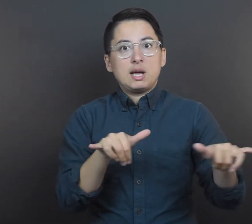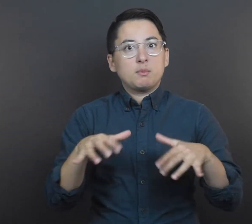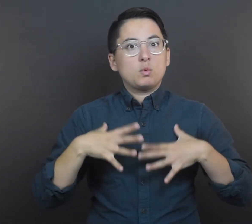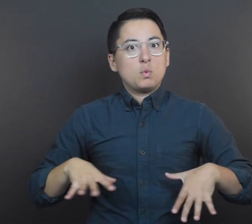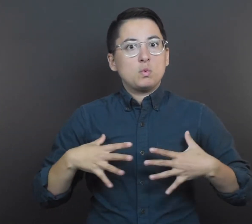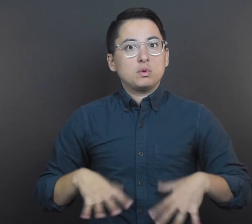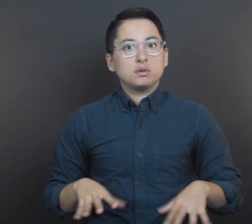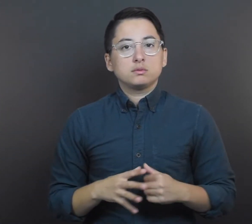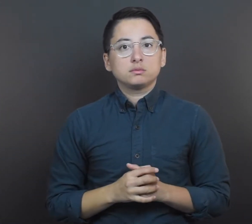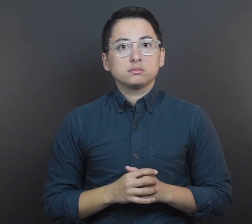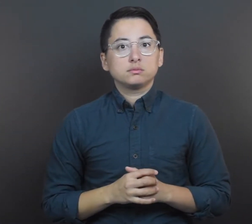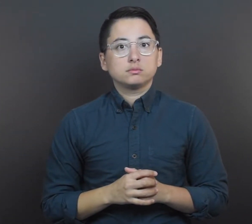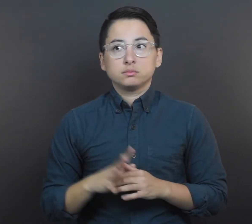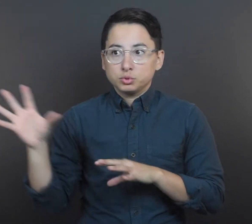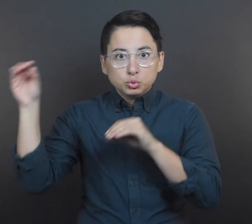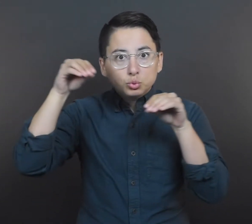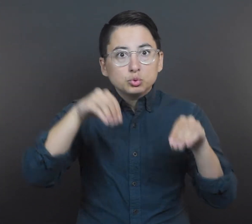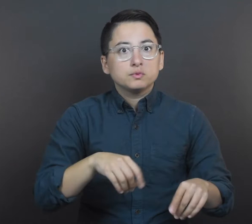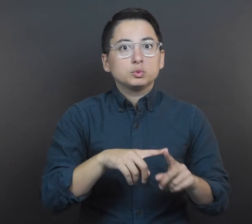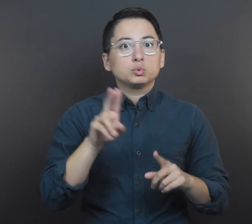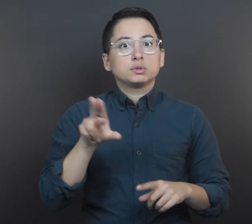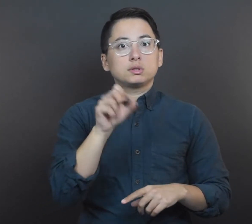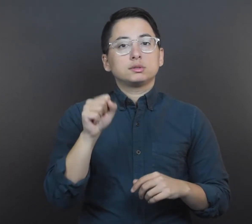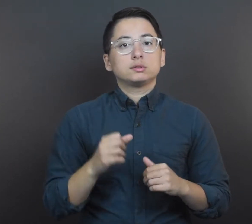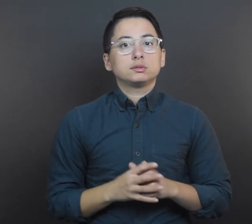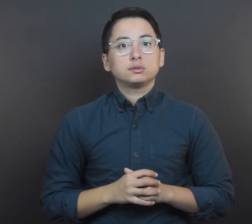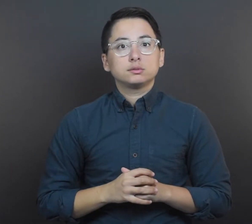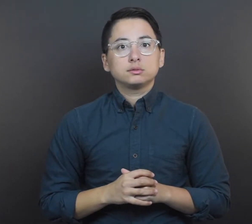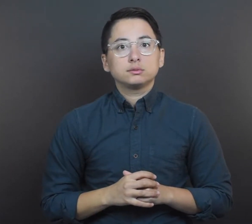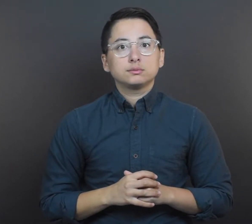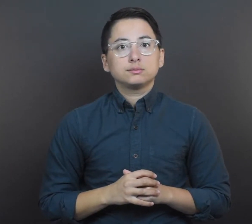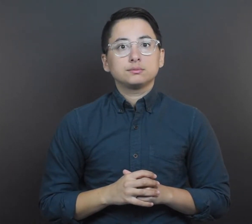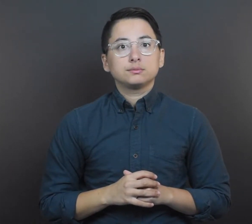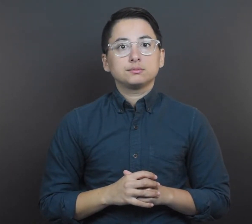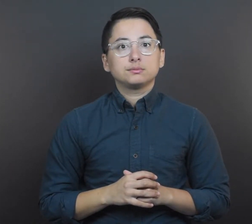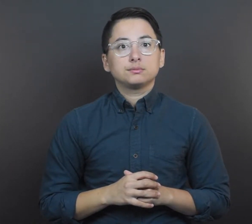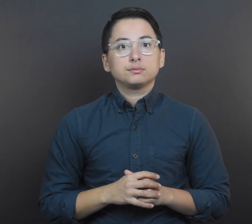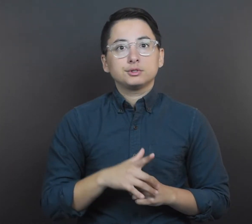Mabel says.